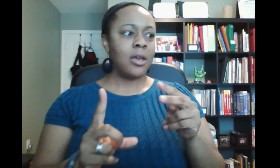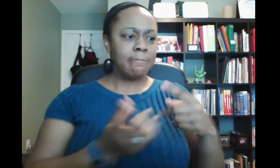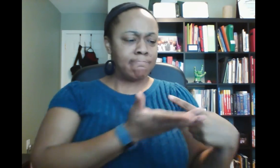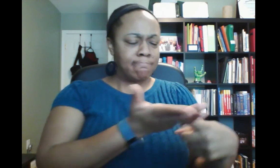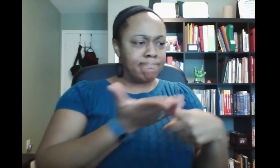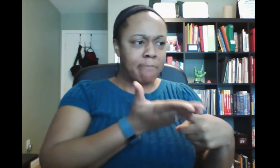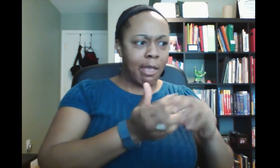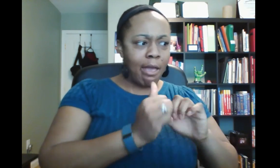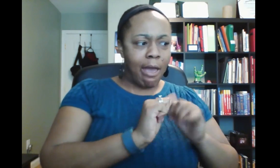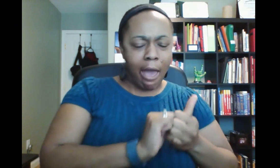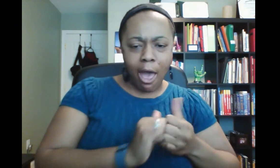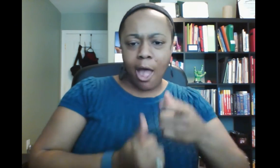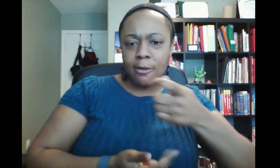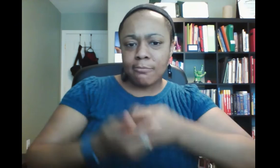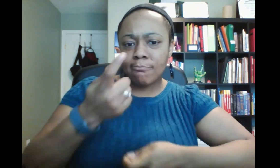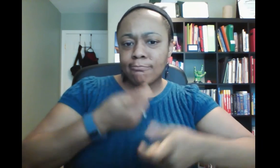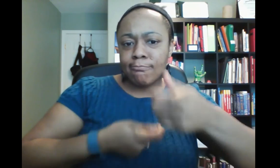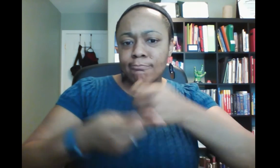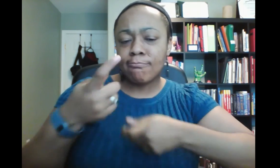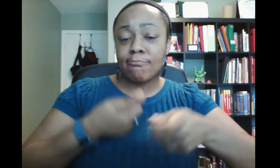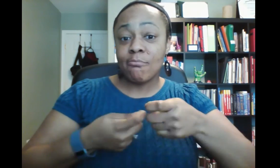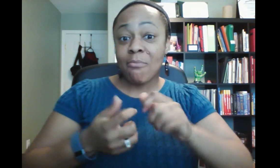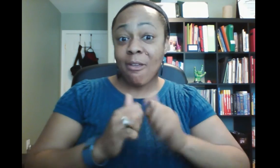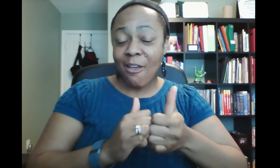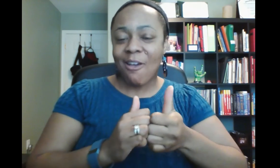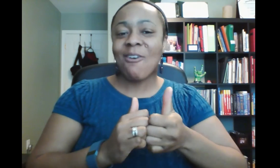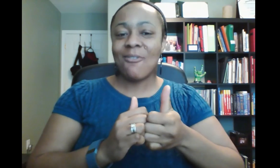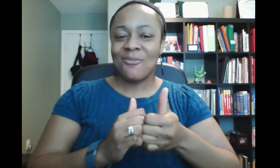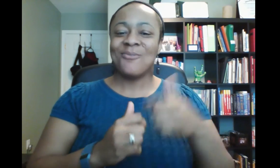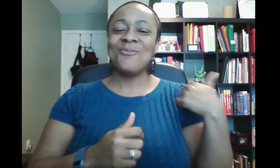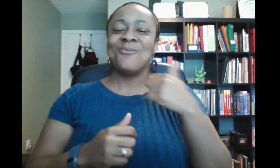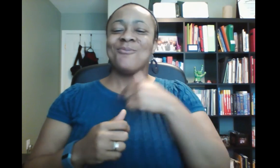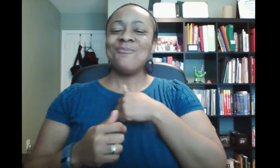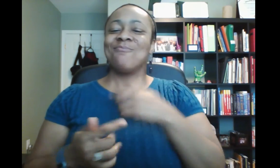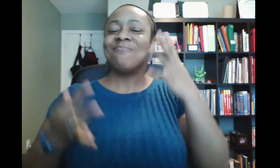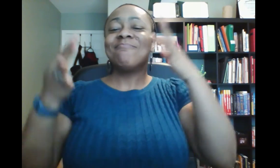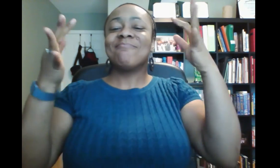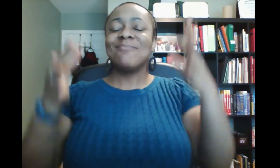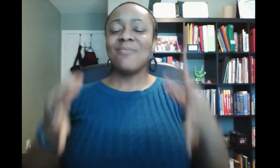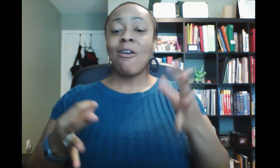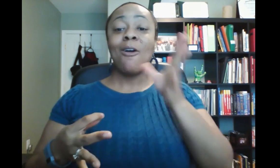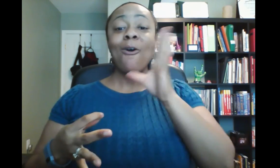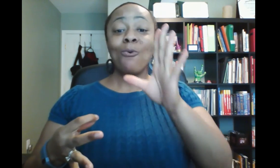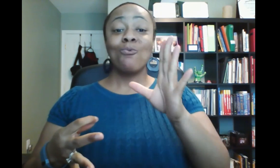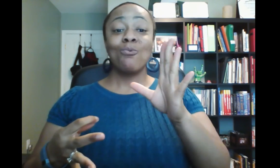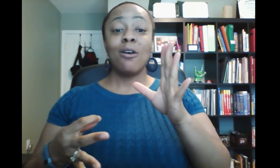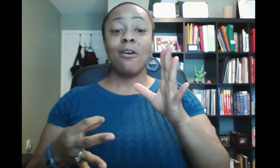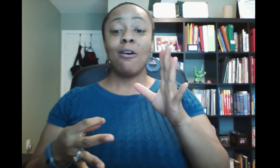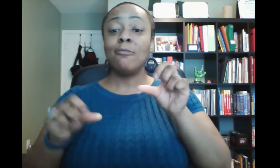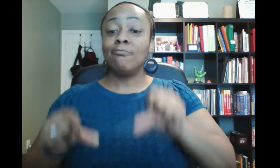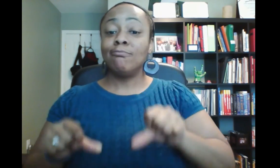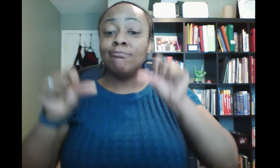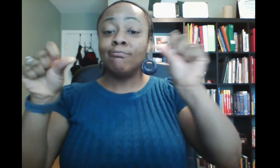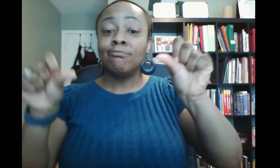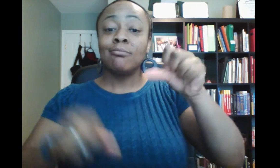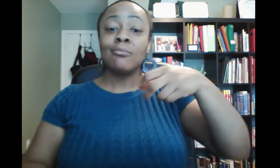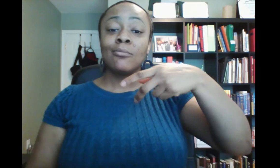The council decided that we would do this by posting